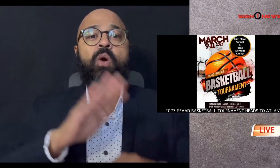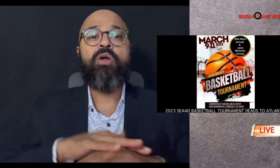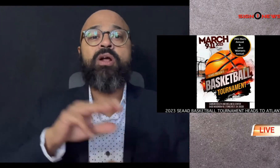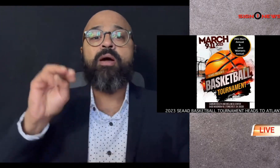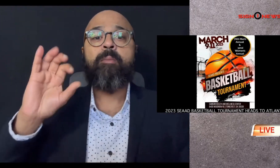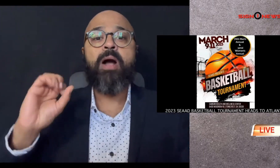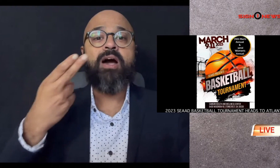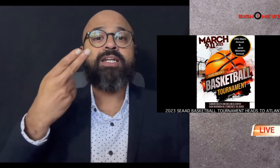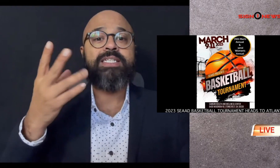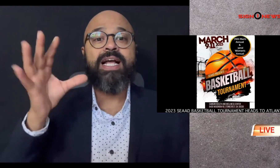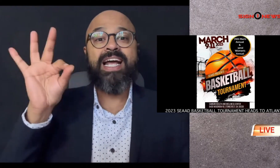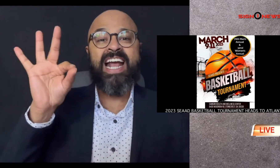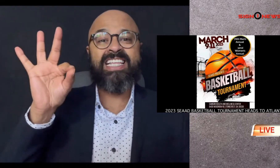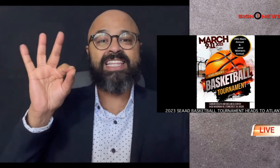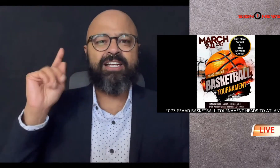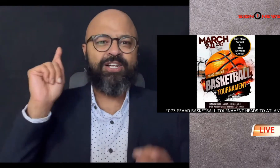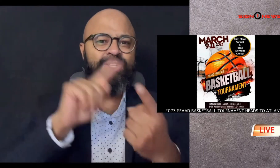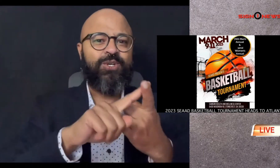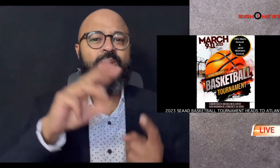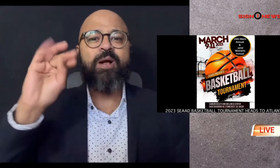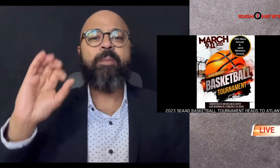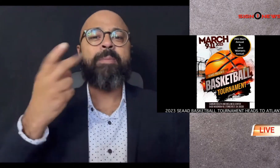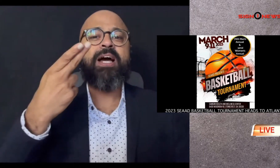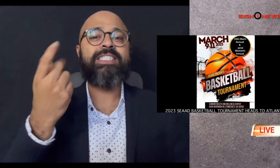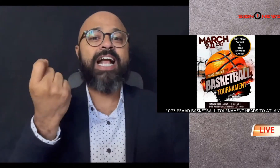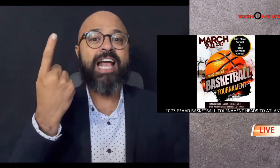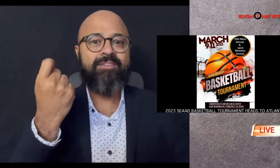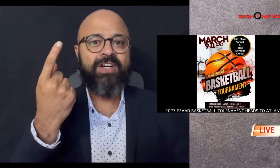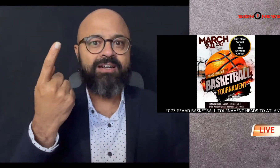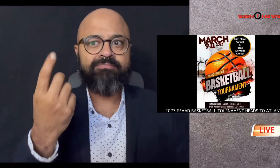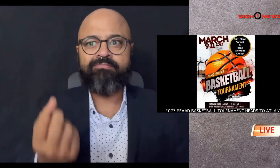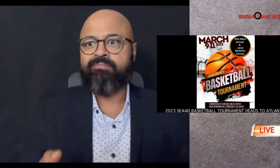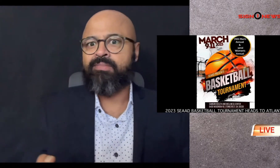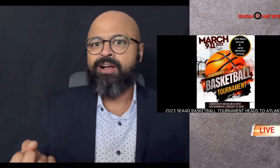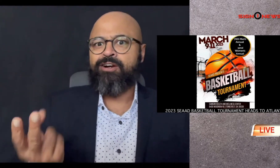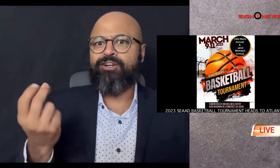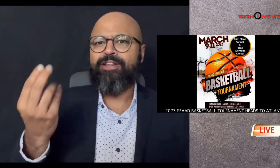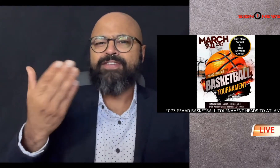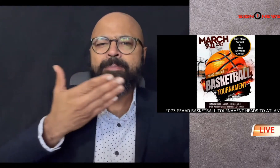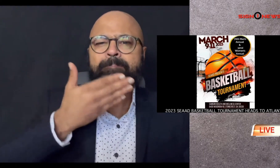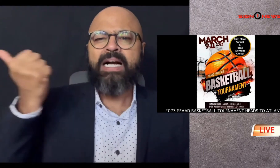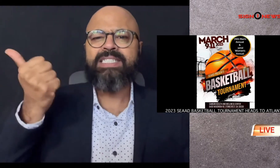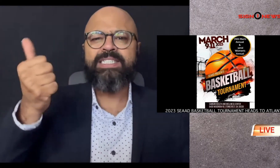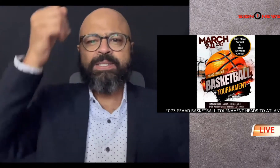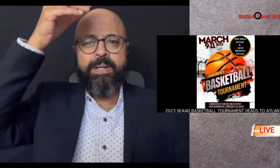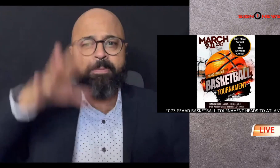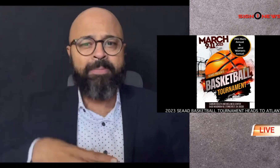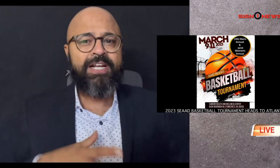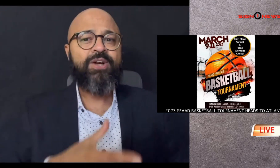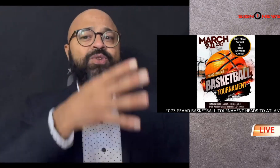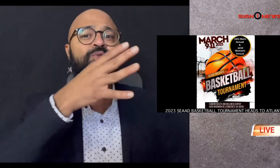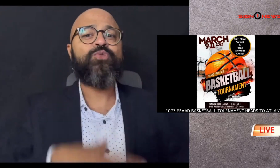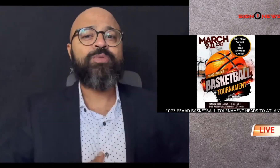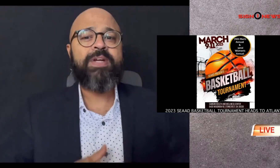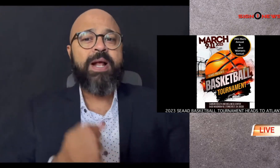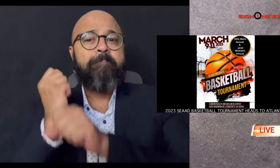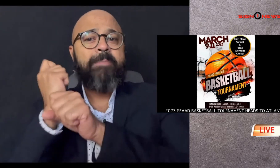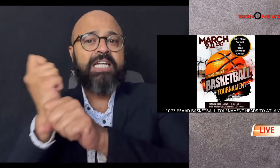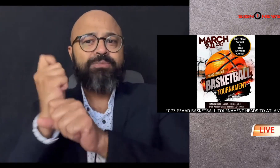On March 9th. to March 11th dozens of the best men's and women's basketball teams in the southeast